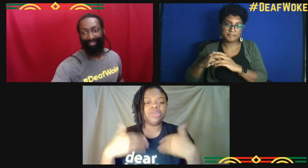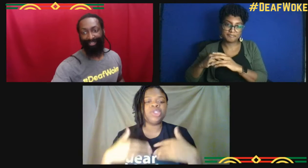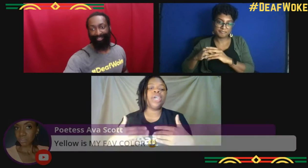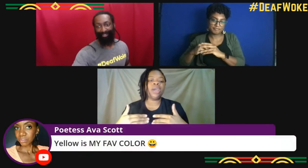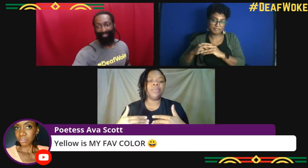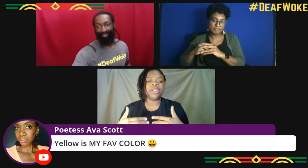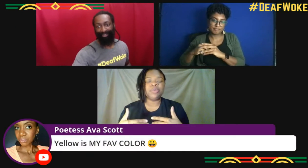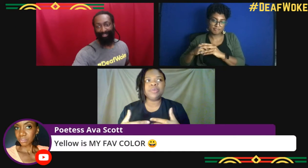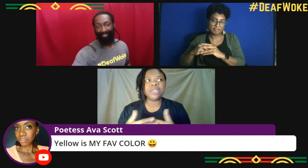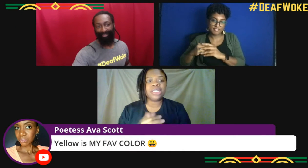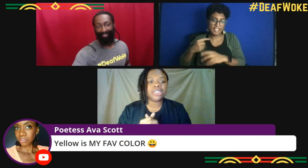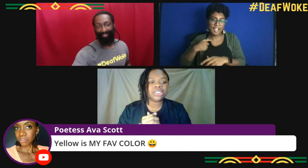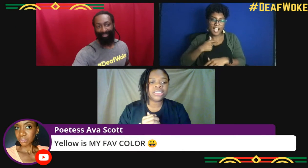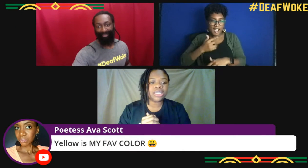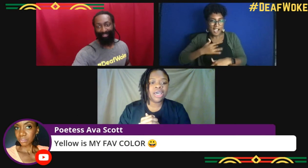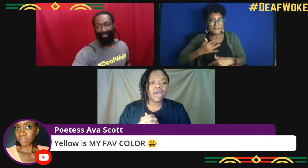I'm choking up a little bit because